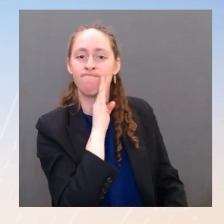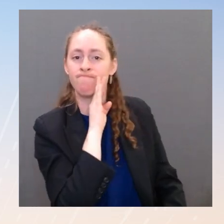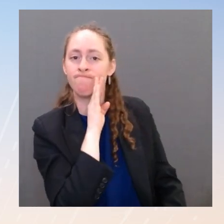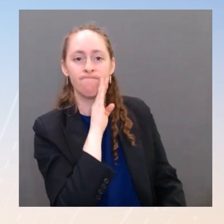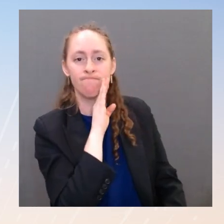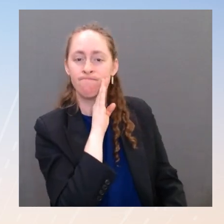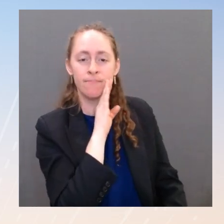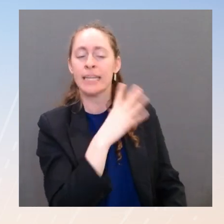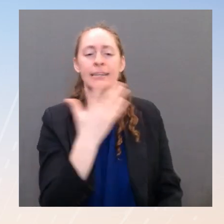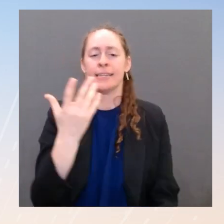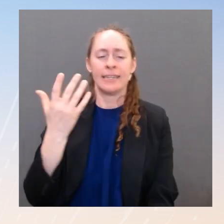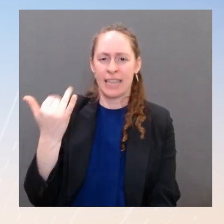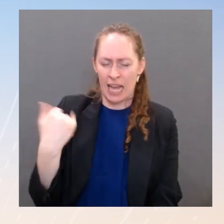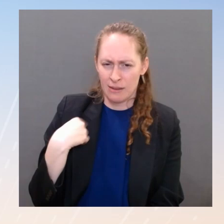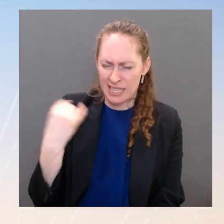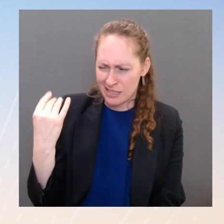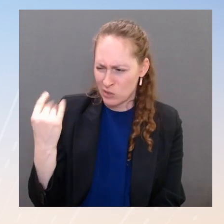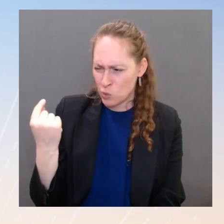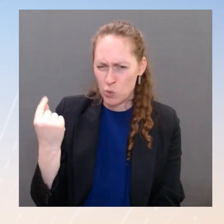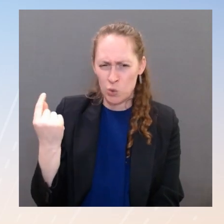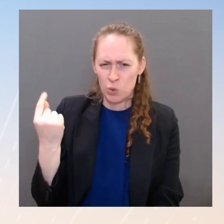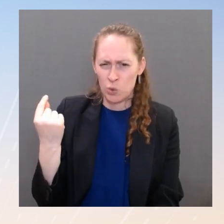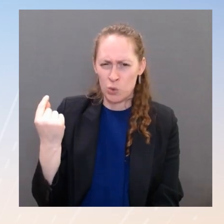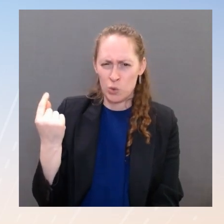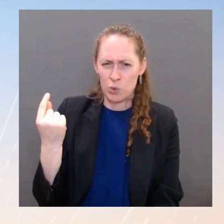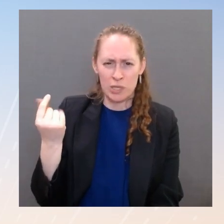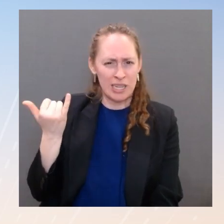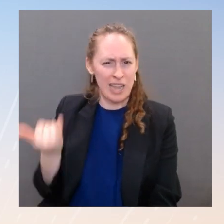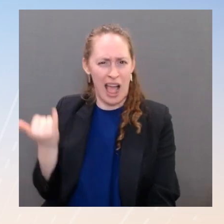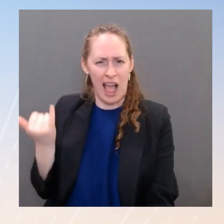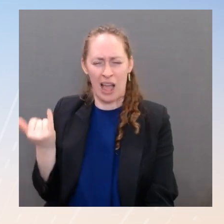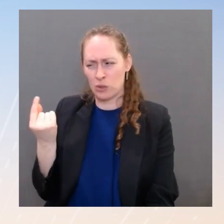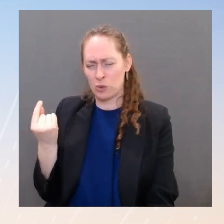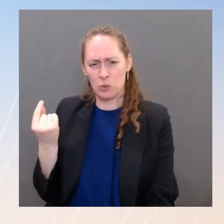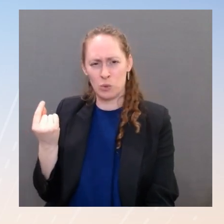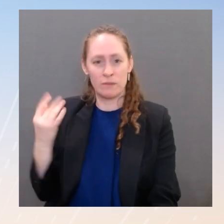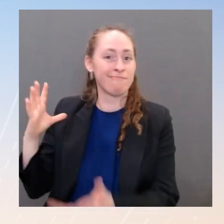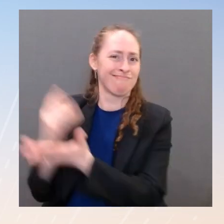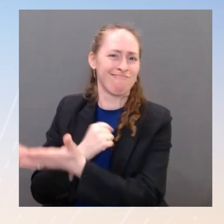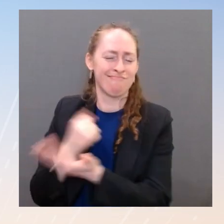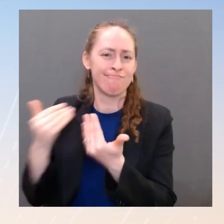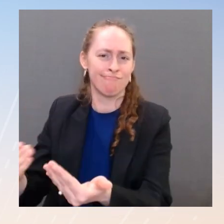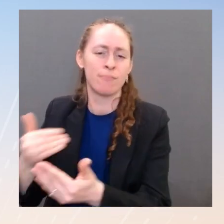And that is true in a range of areas. But the preference is, of course, legislative action,